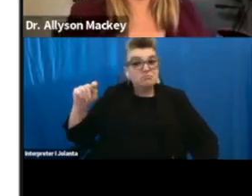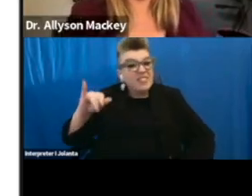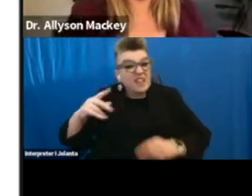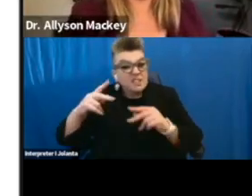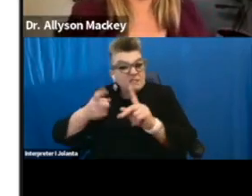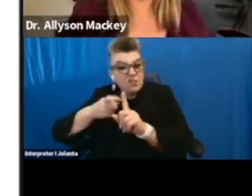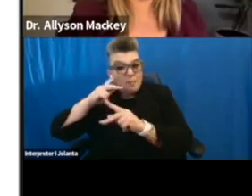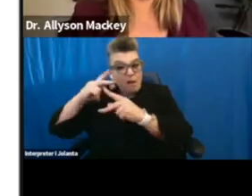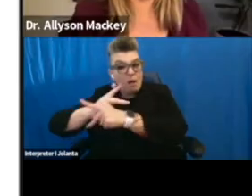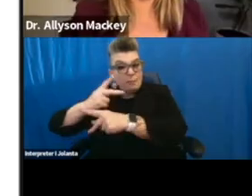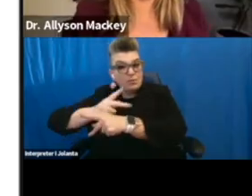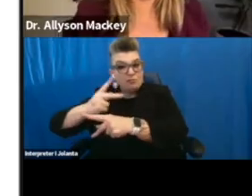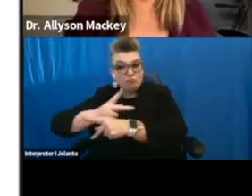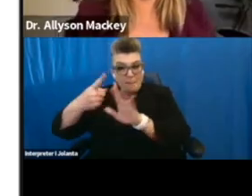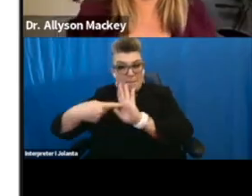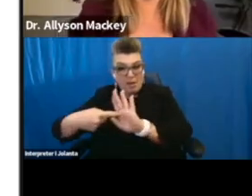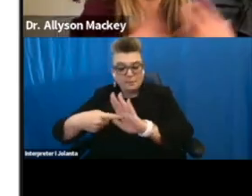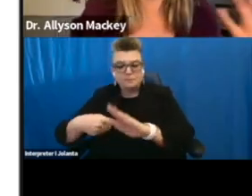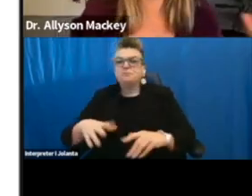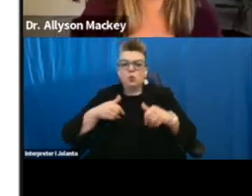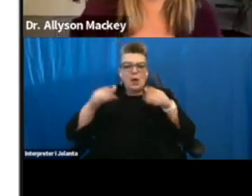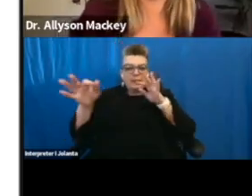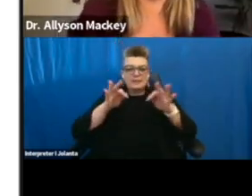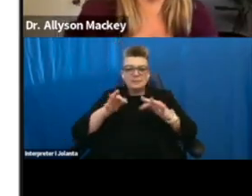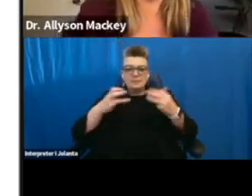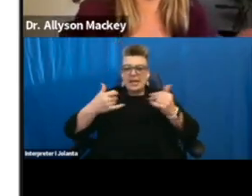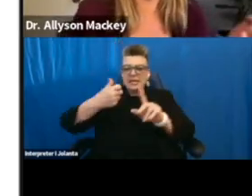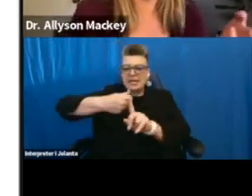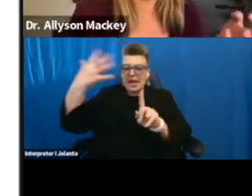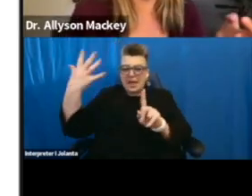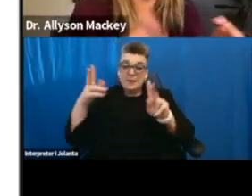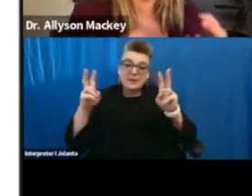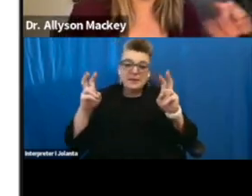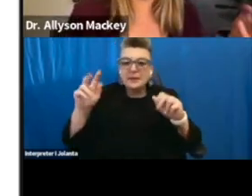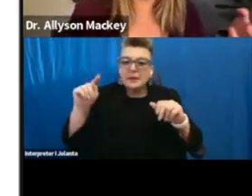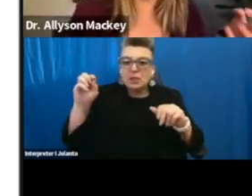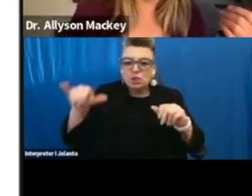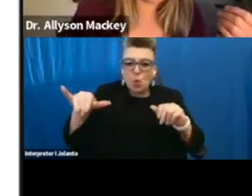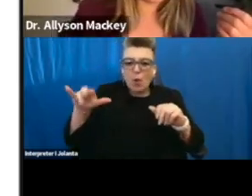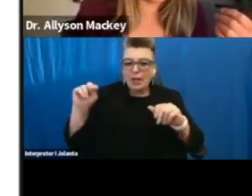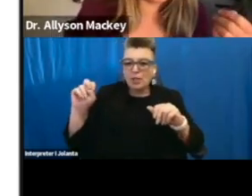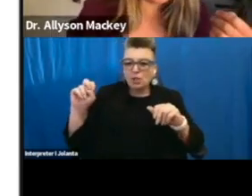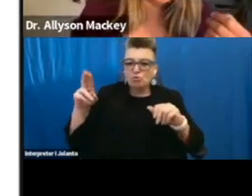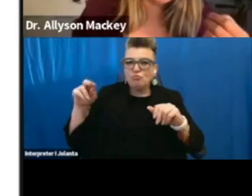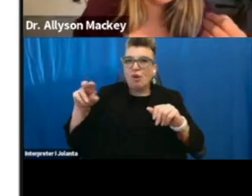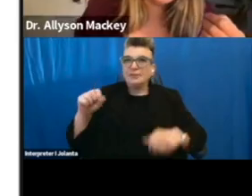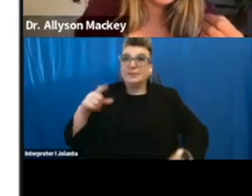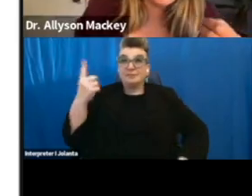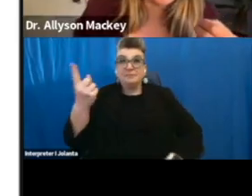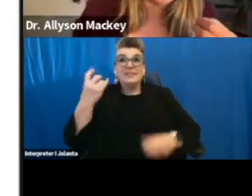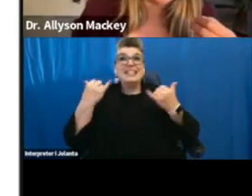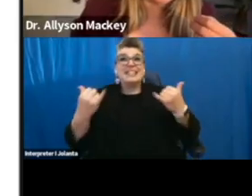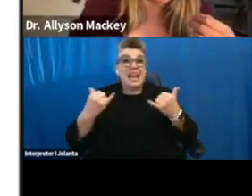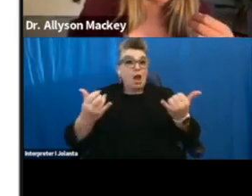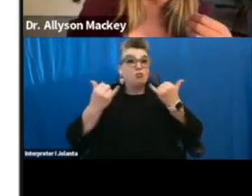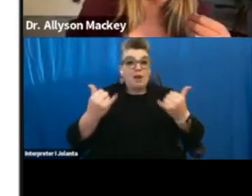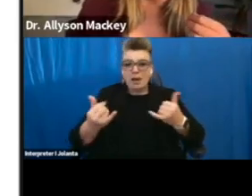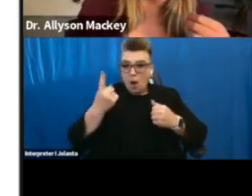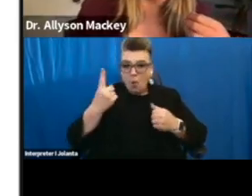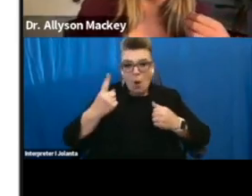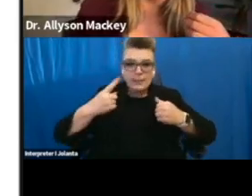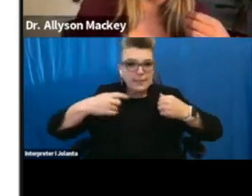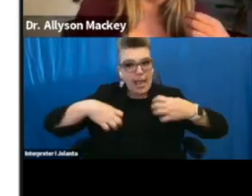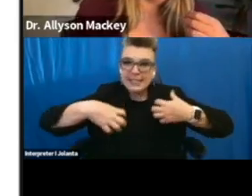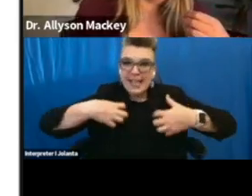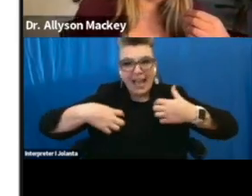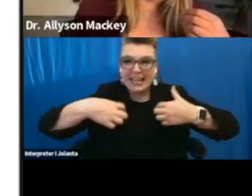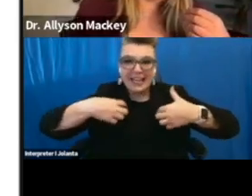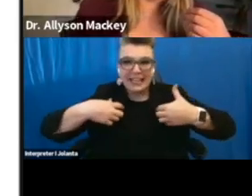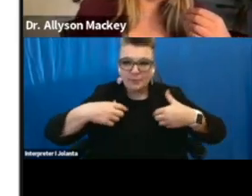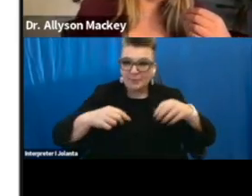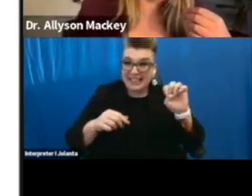so in this model of sort of toy neurons one that's excitatory E and one that's